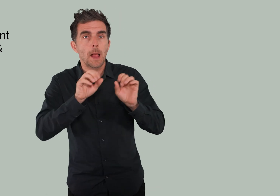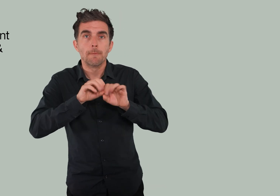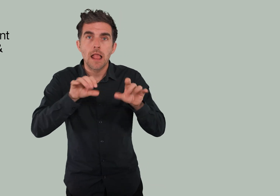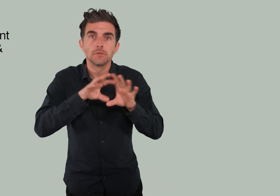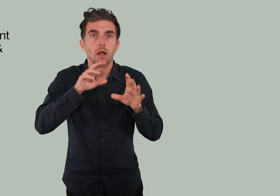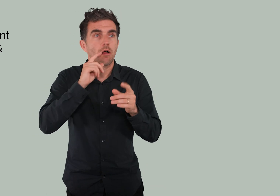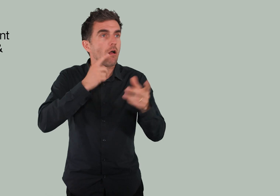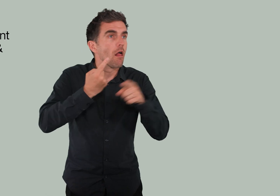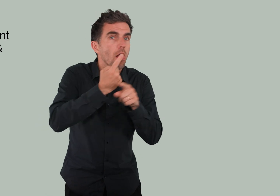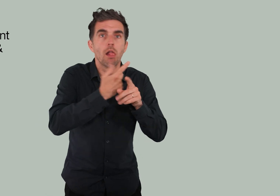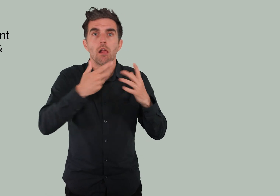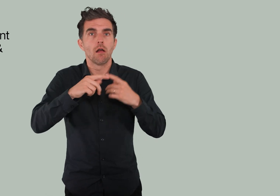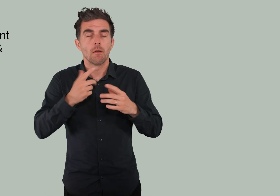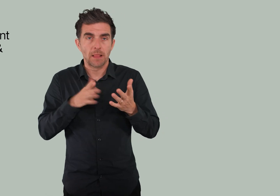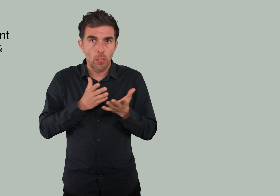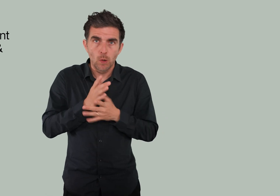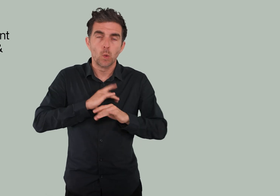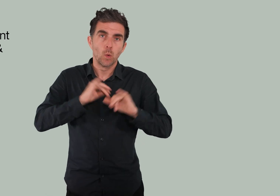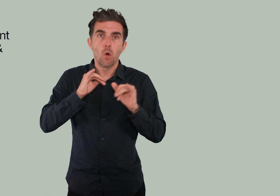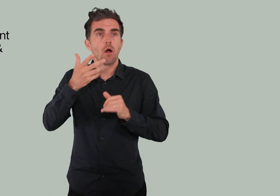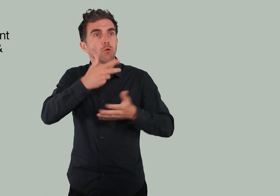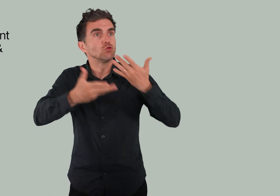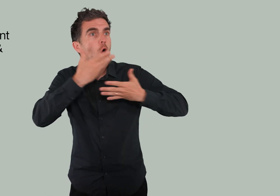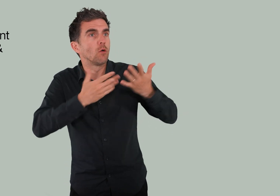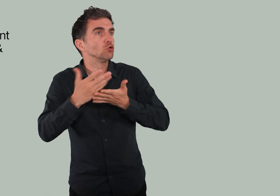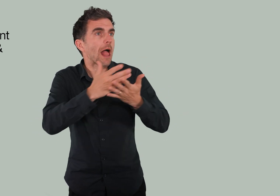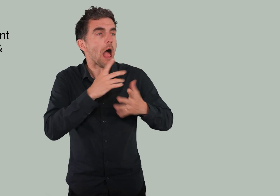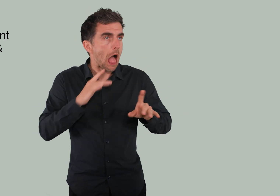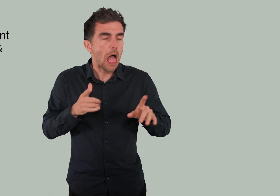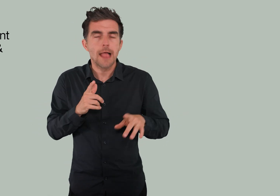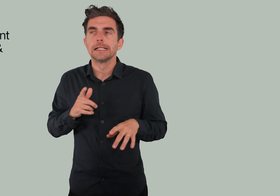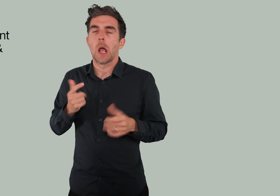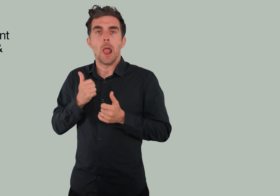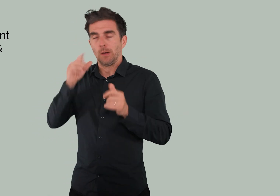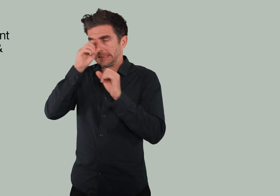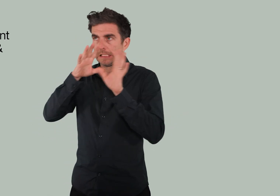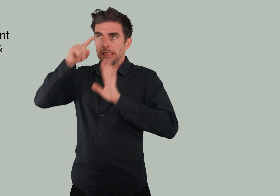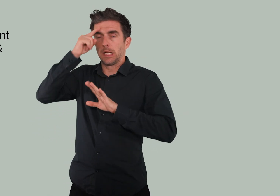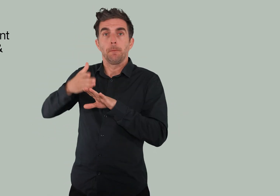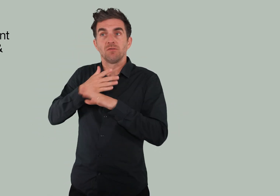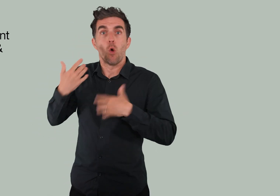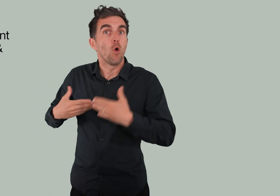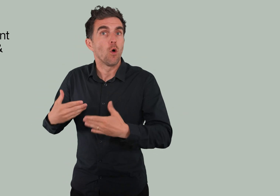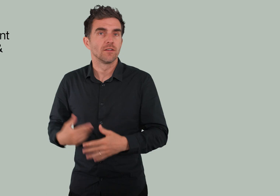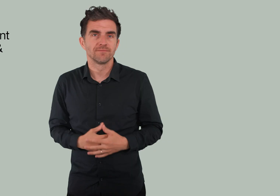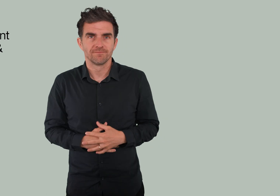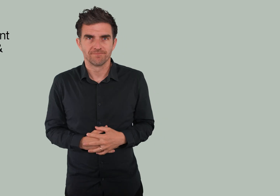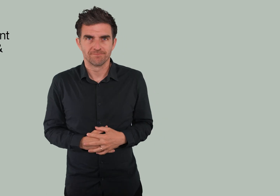media narratives, personal experiences, or stories shared by others.